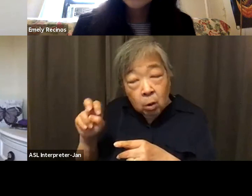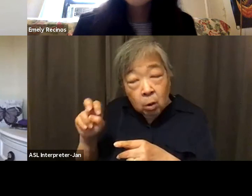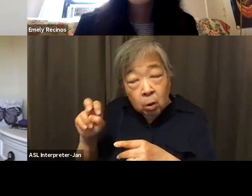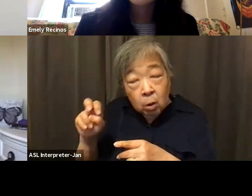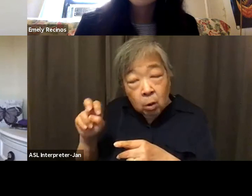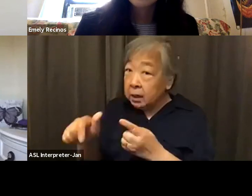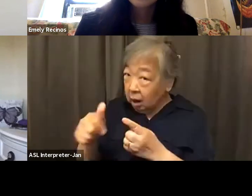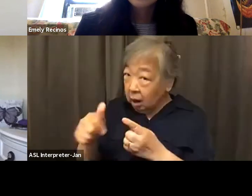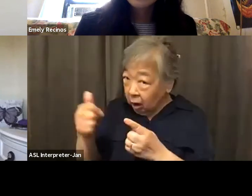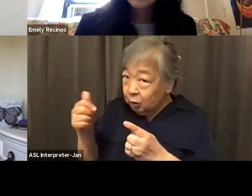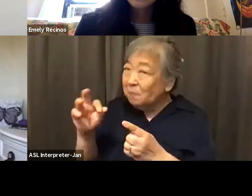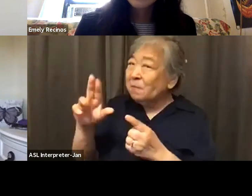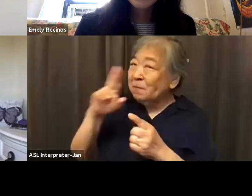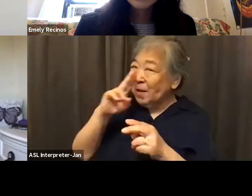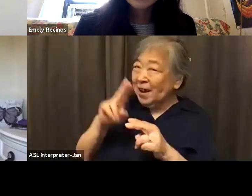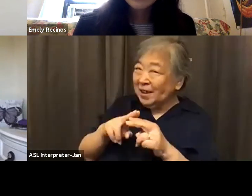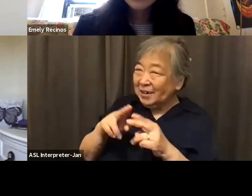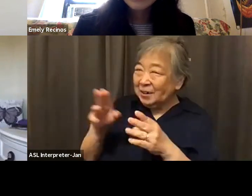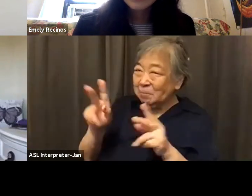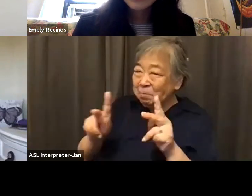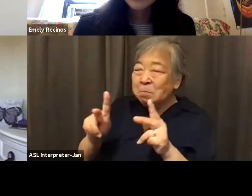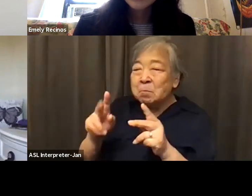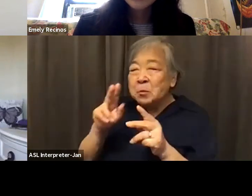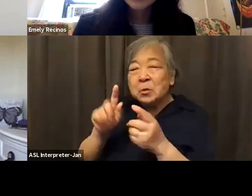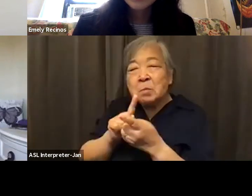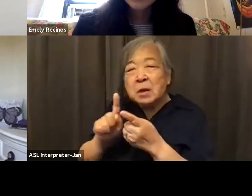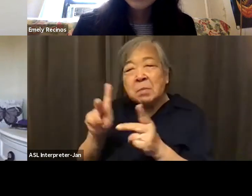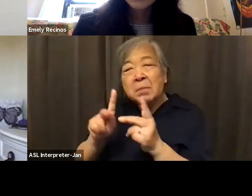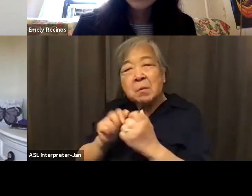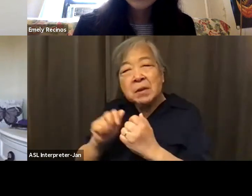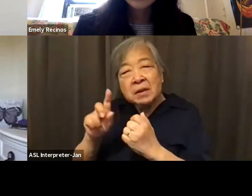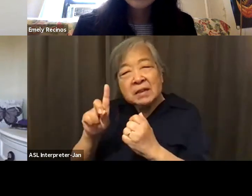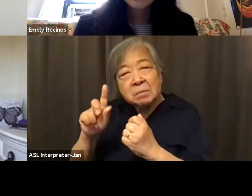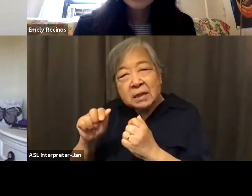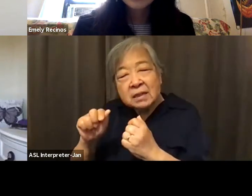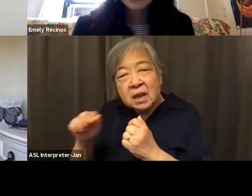but also other people with disabilities there and see sort of what disability is like in